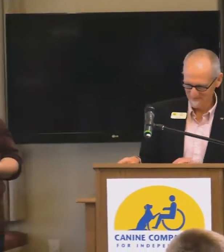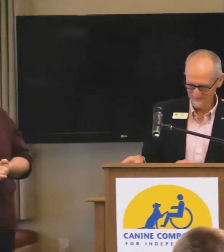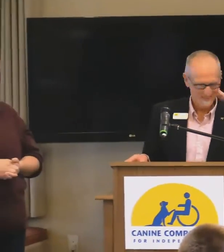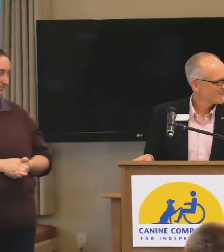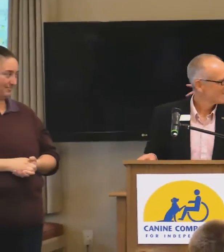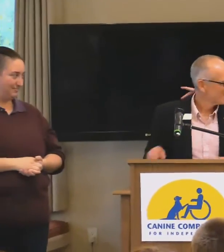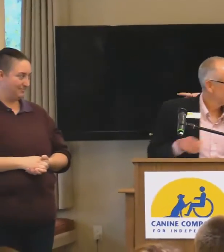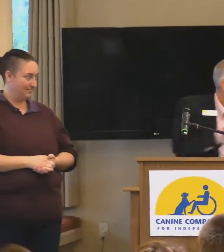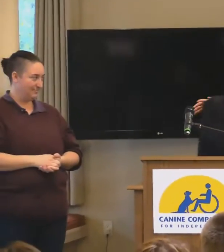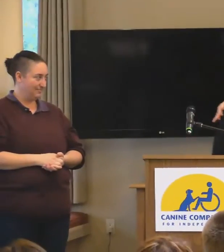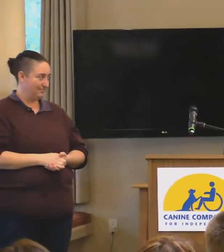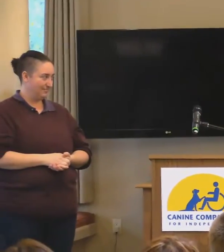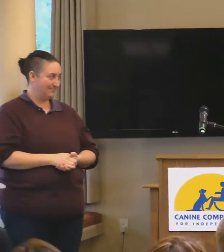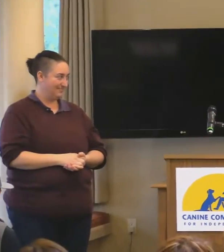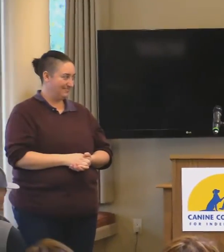Congratulations, maia and Carolyn.